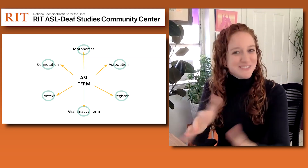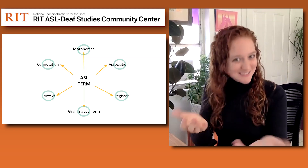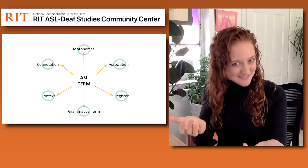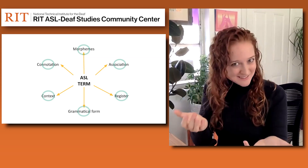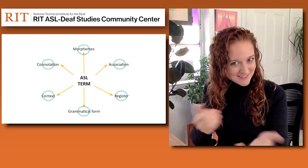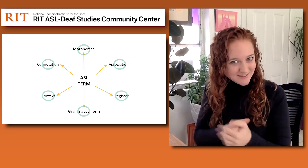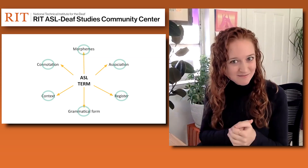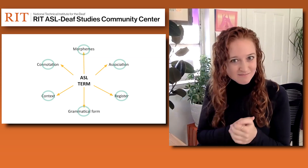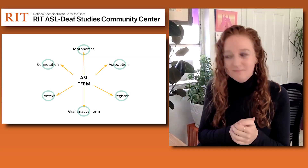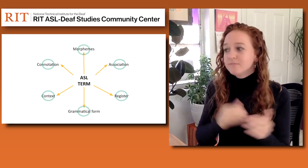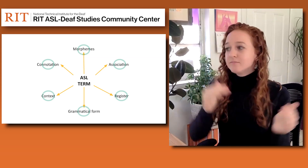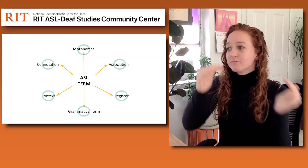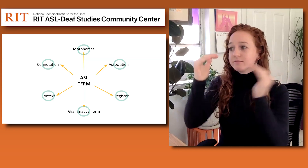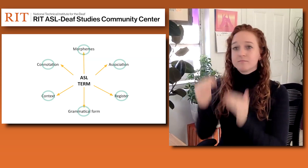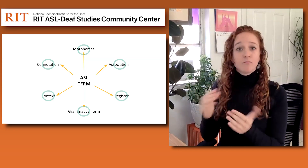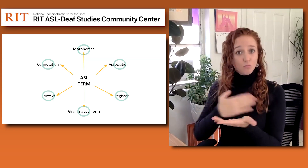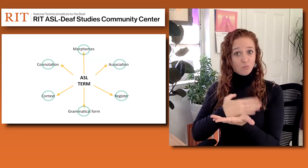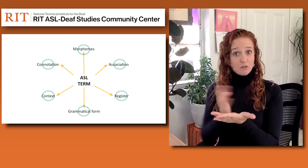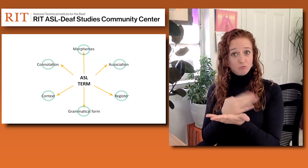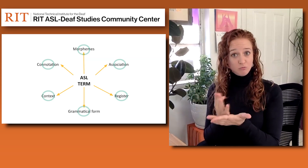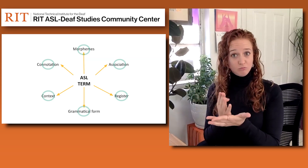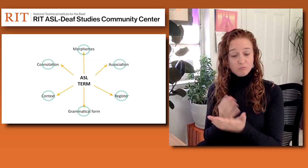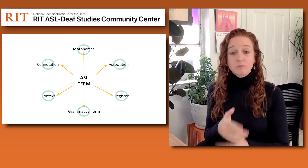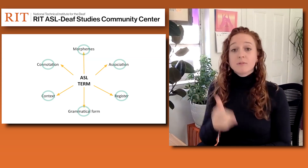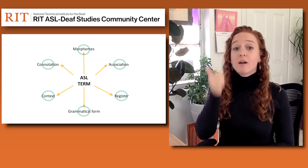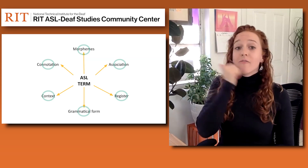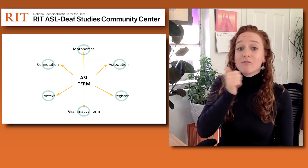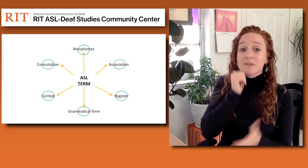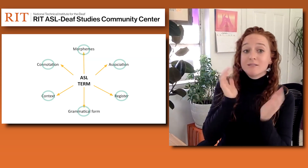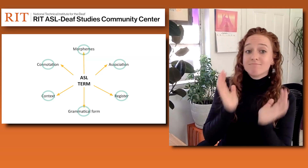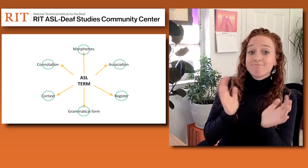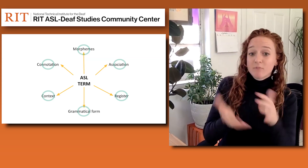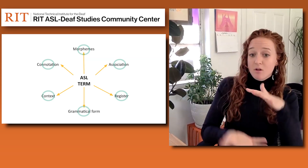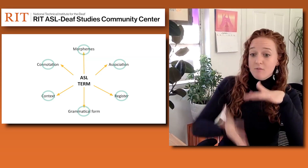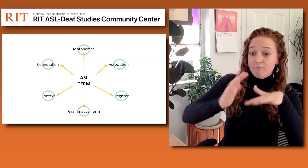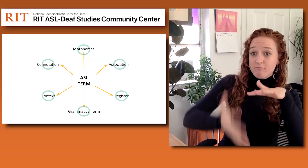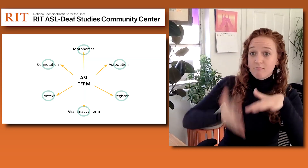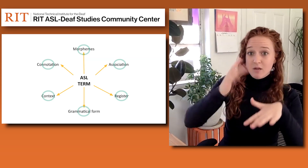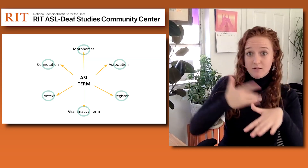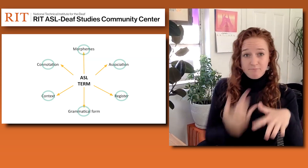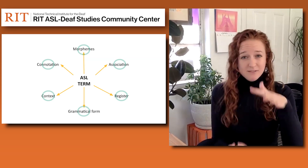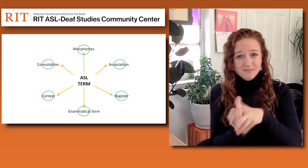The ocean. In register. In everyday talk, if we look at that,